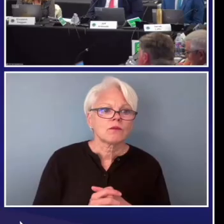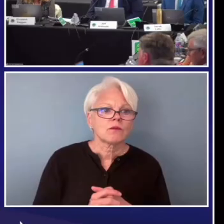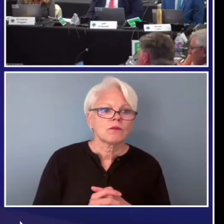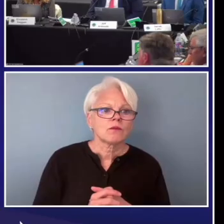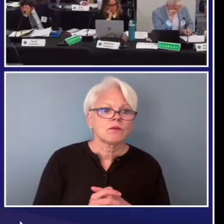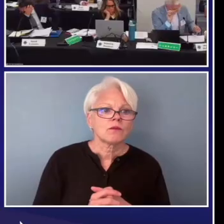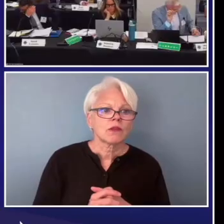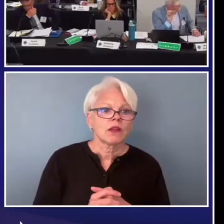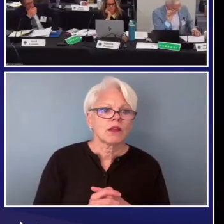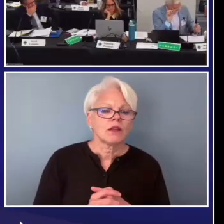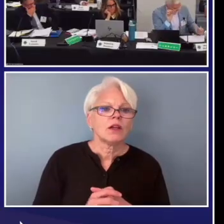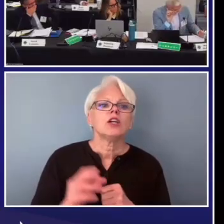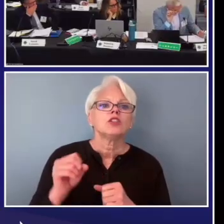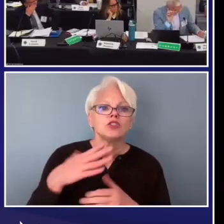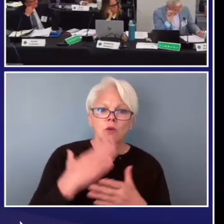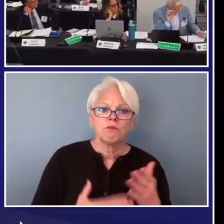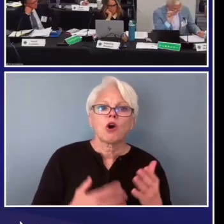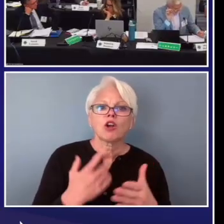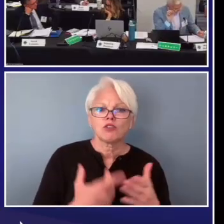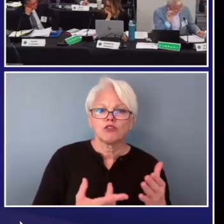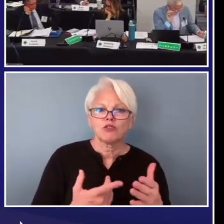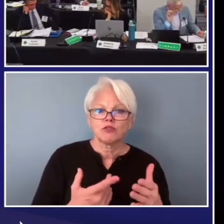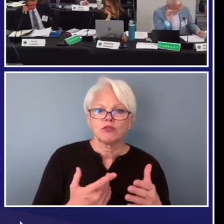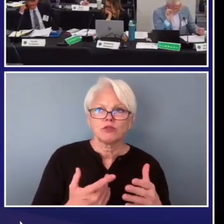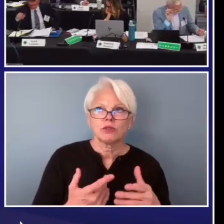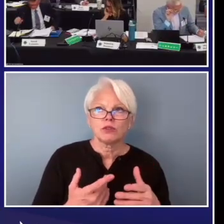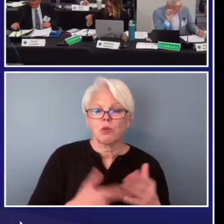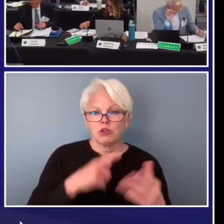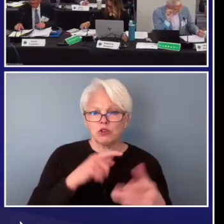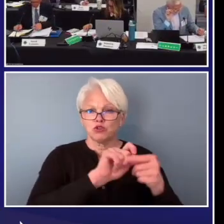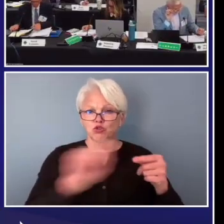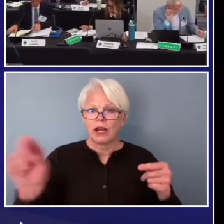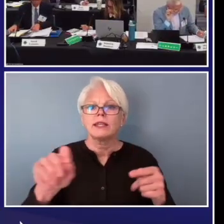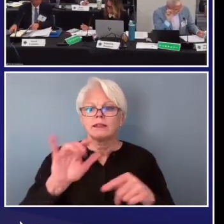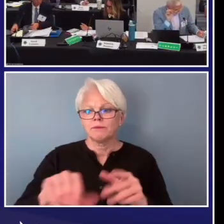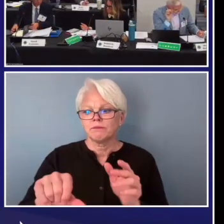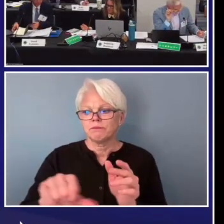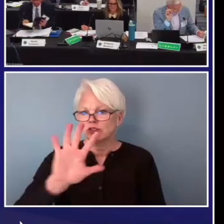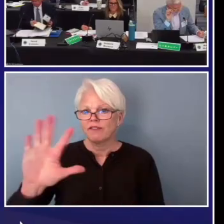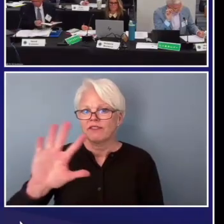of the one, part of what you're striking is on page five. And that is number three, designates